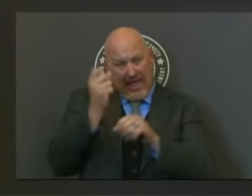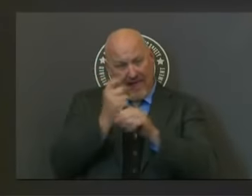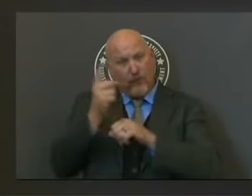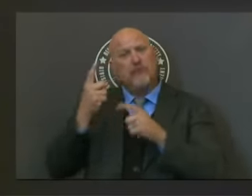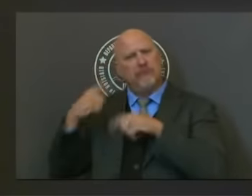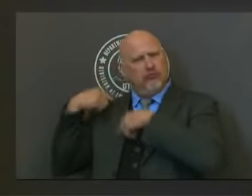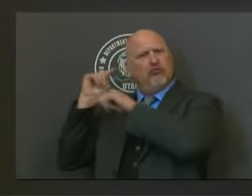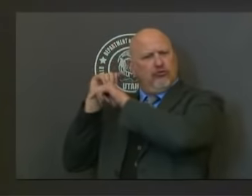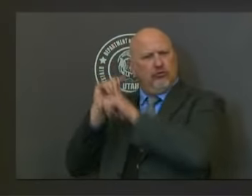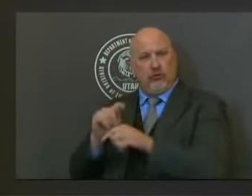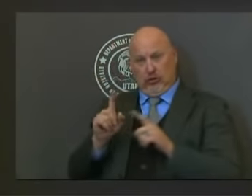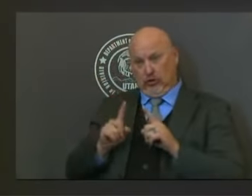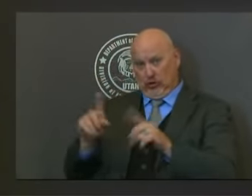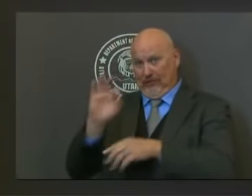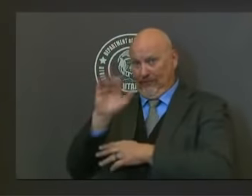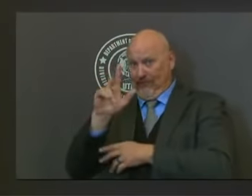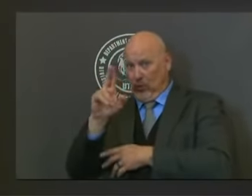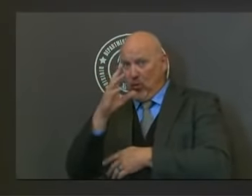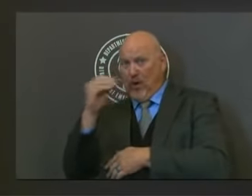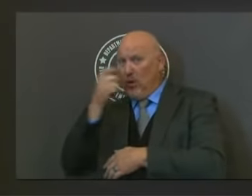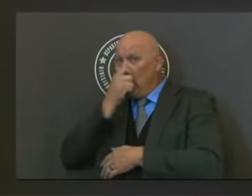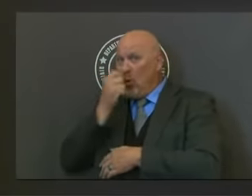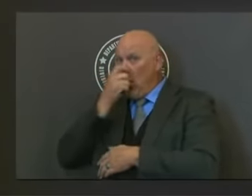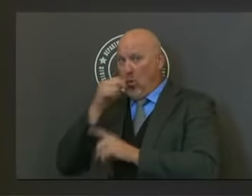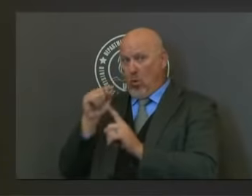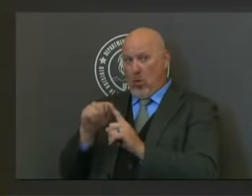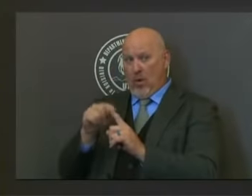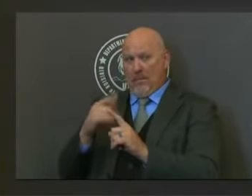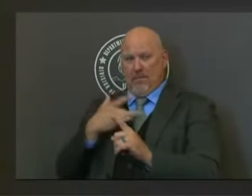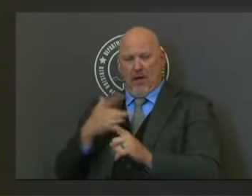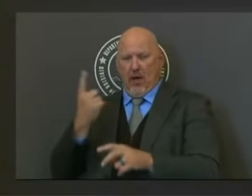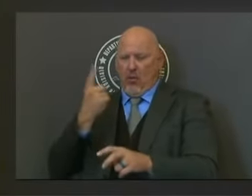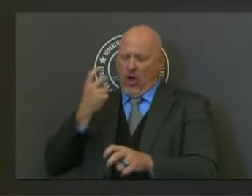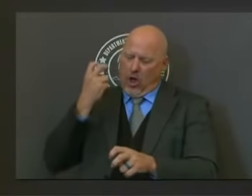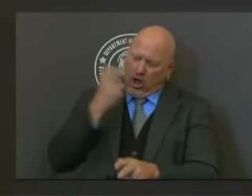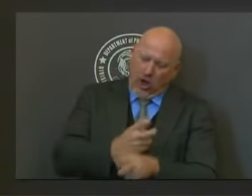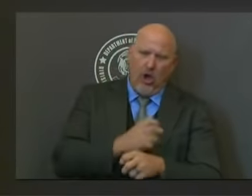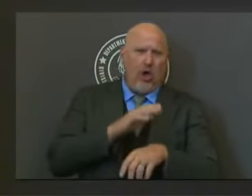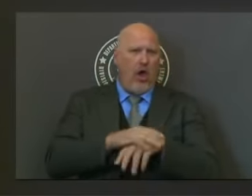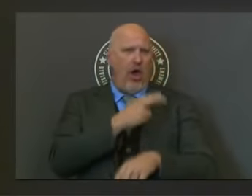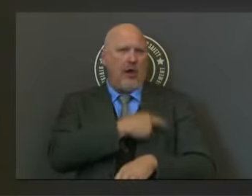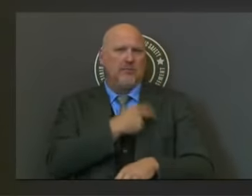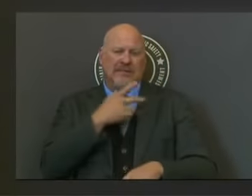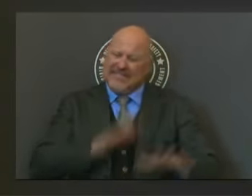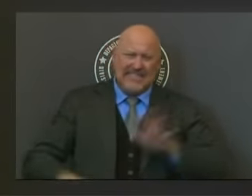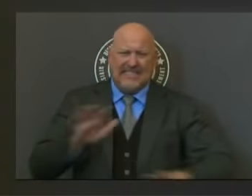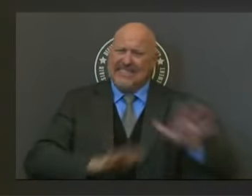in places with poor ventilation more exposure to people and